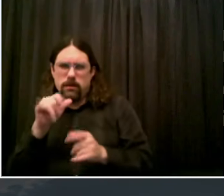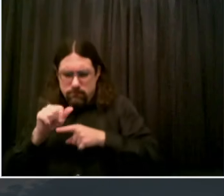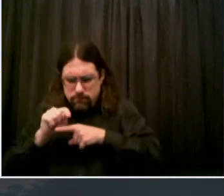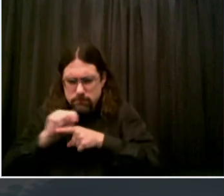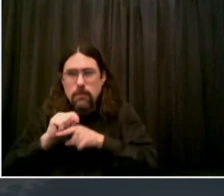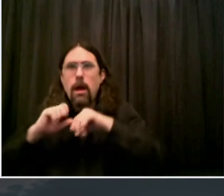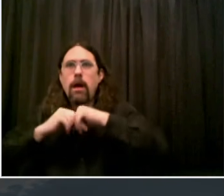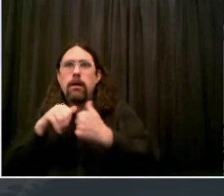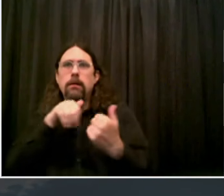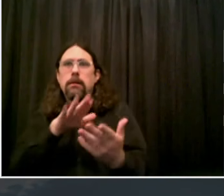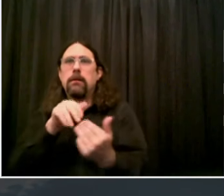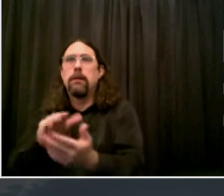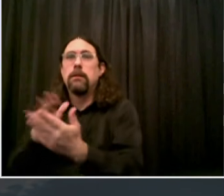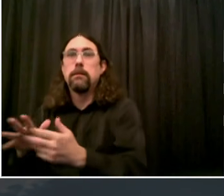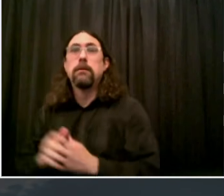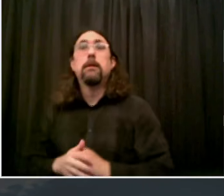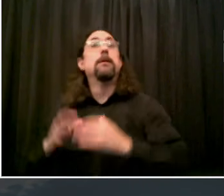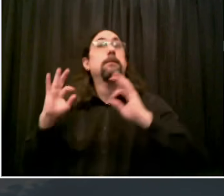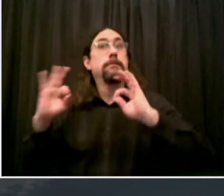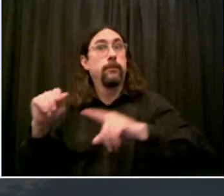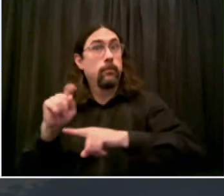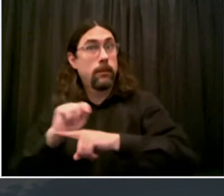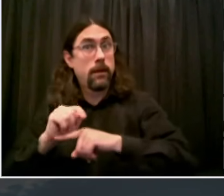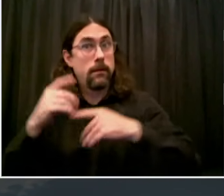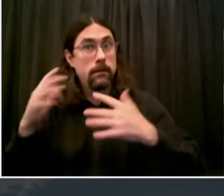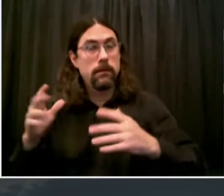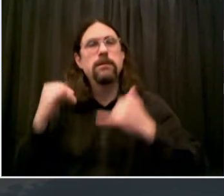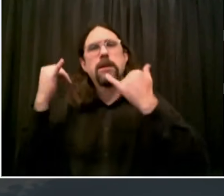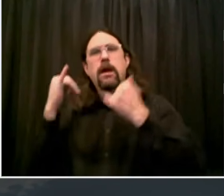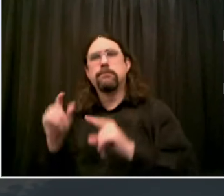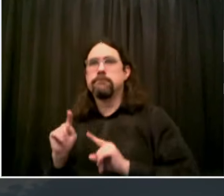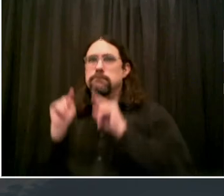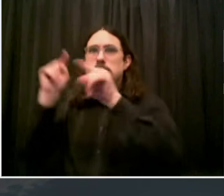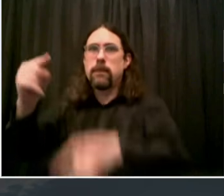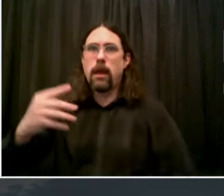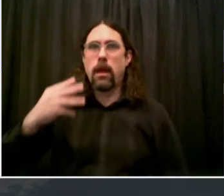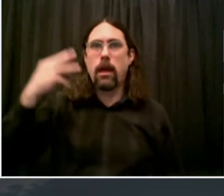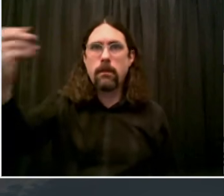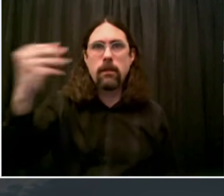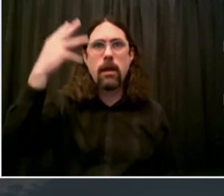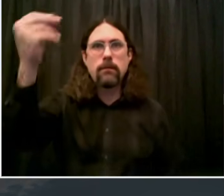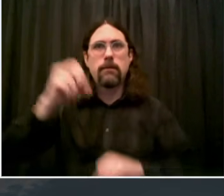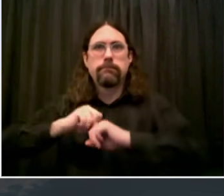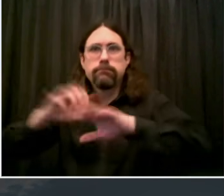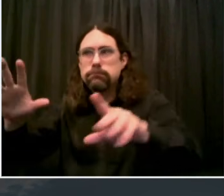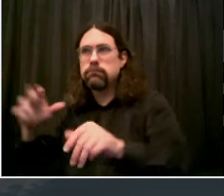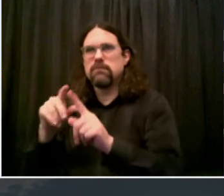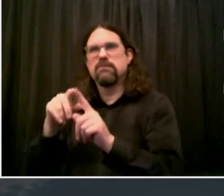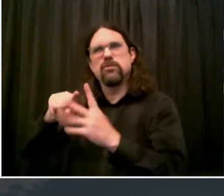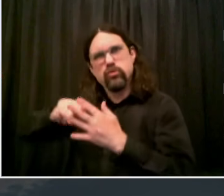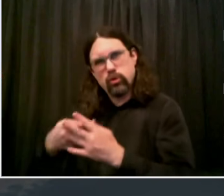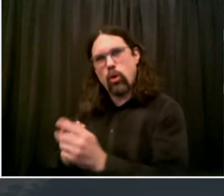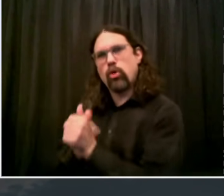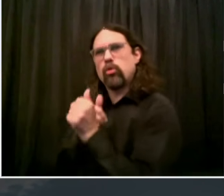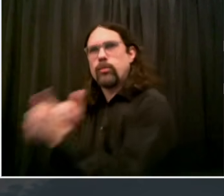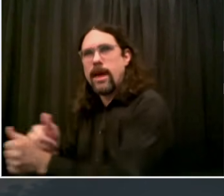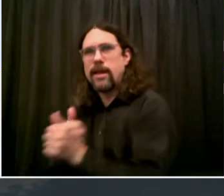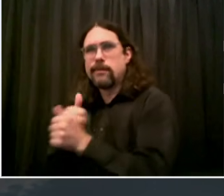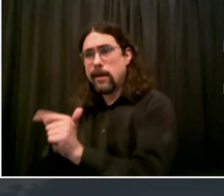WE'LL HAVE A THOUSAND TRACERS ON THE PLAYING FIELD HELPING THE PEOPLE OF THE CITY BY THE END OF THIS MONTH.